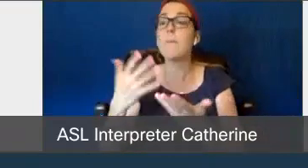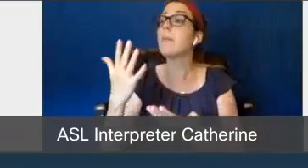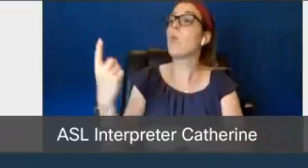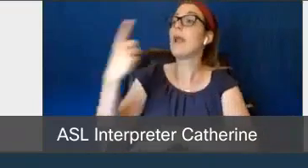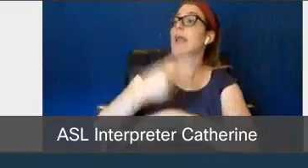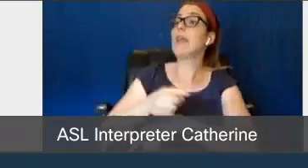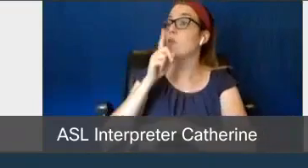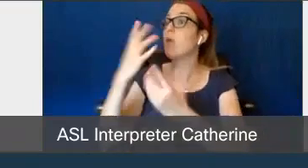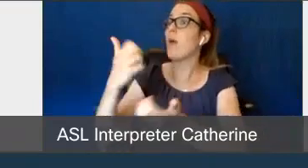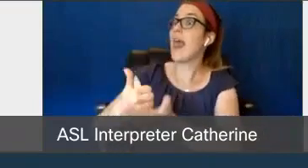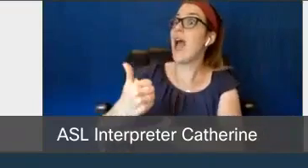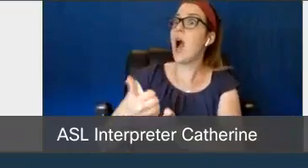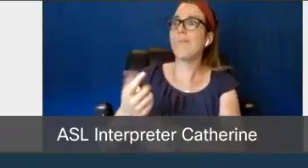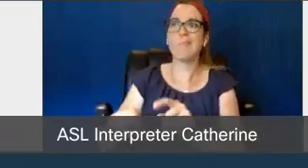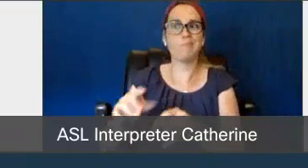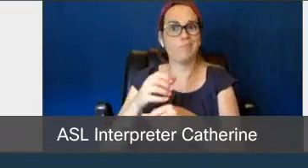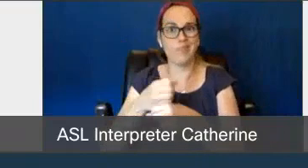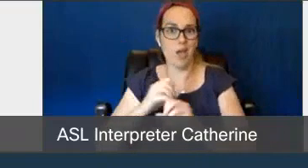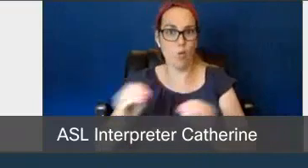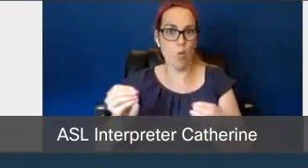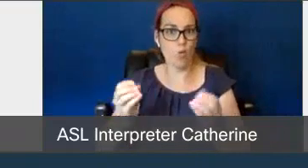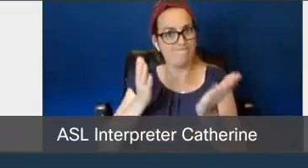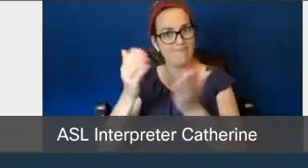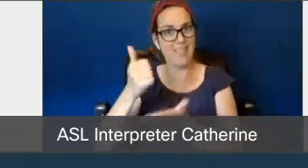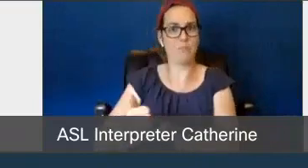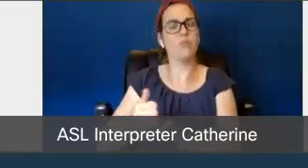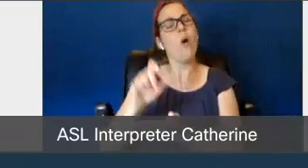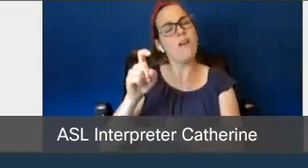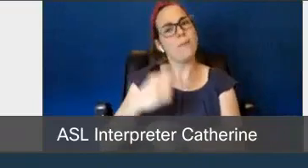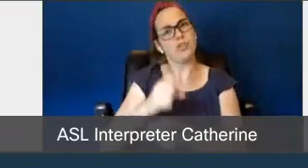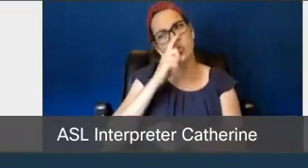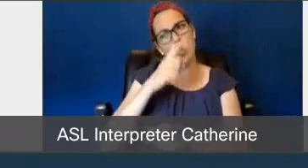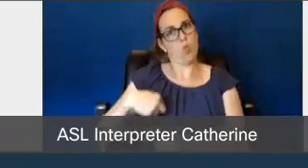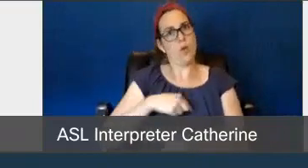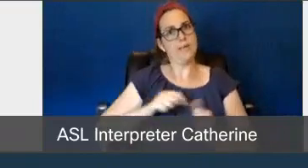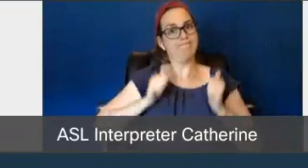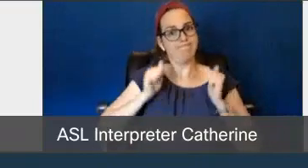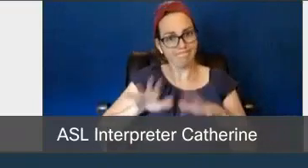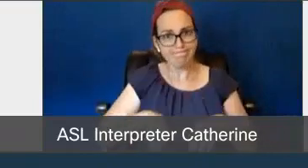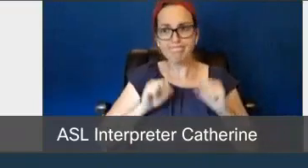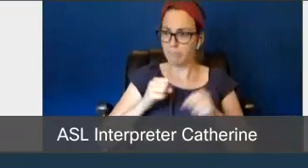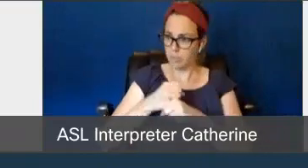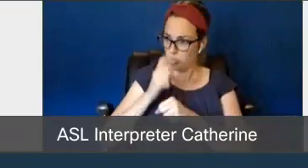so our job is to make sure we take that correct way and make sure we get them in your treatment as quick as possible.